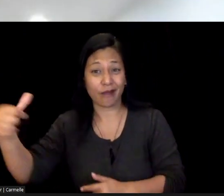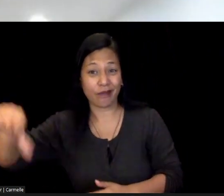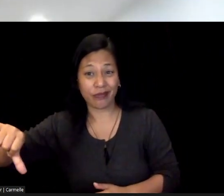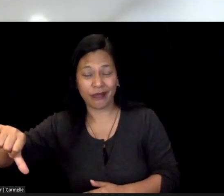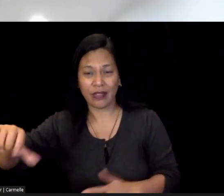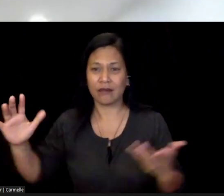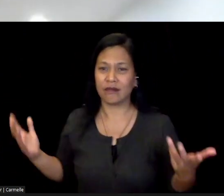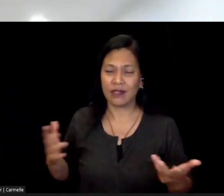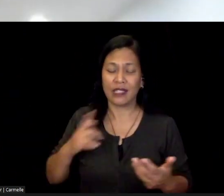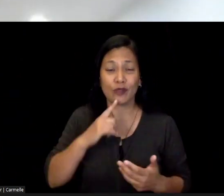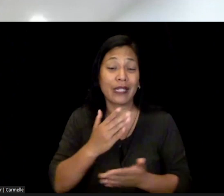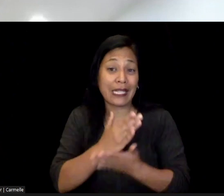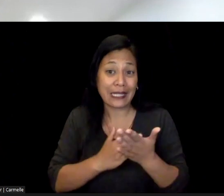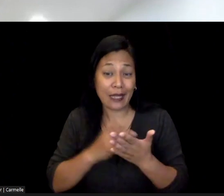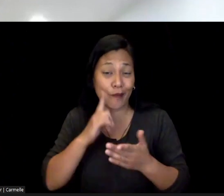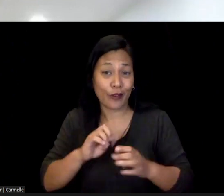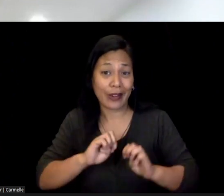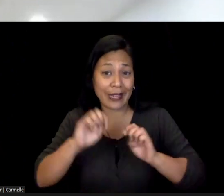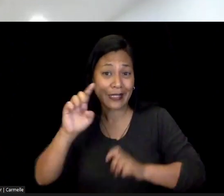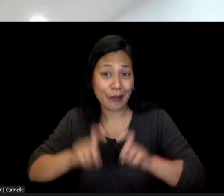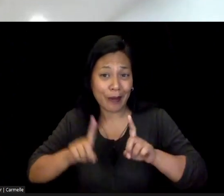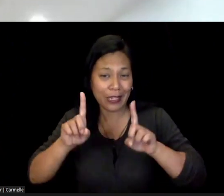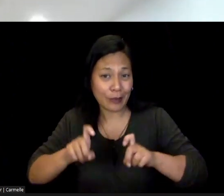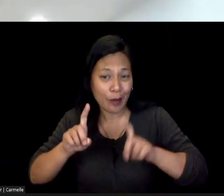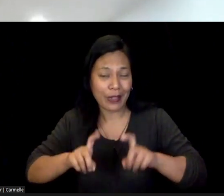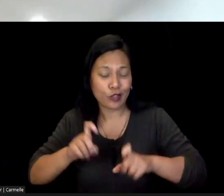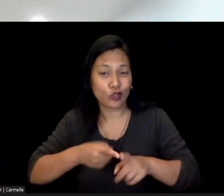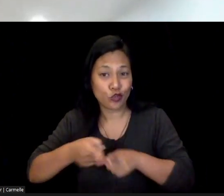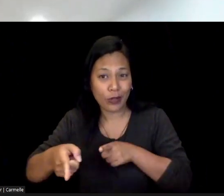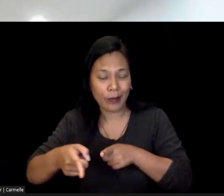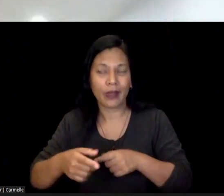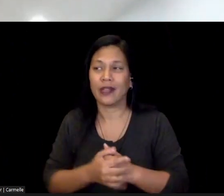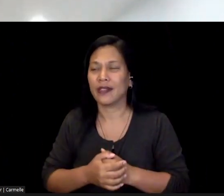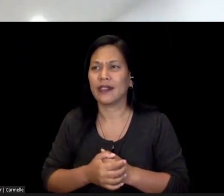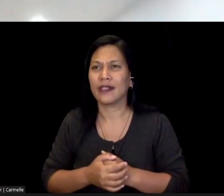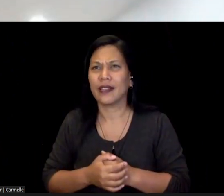And then I think it, you know, in some of our experimental stream programs there's a